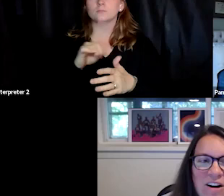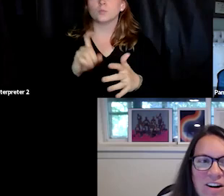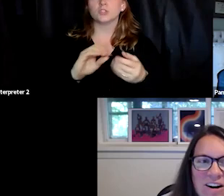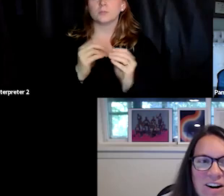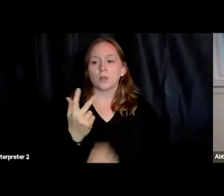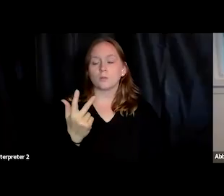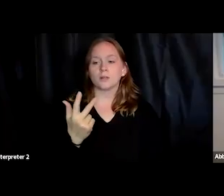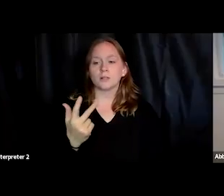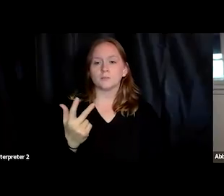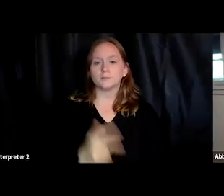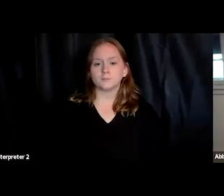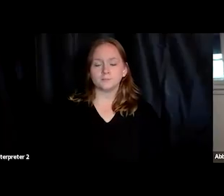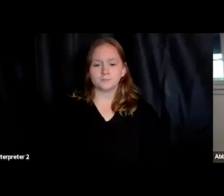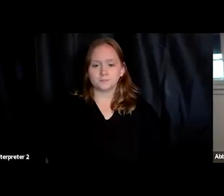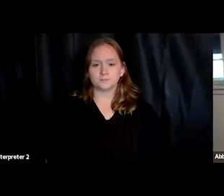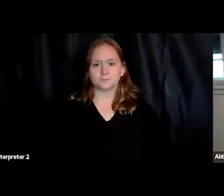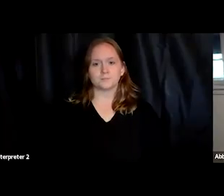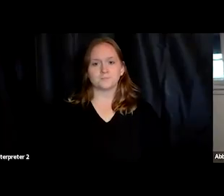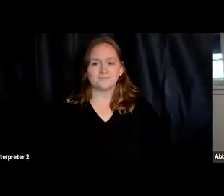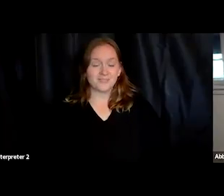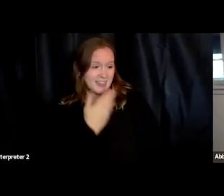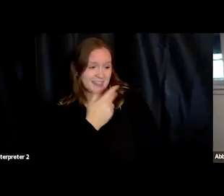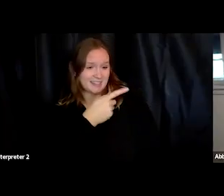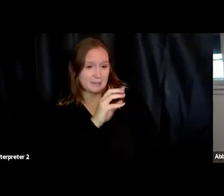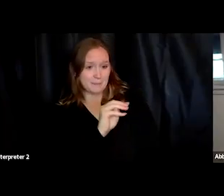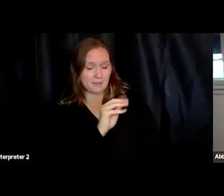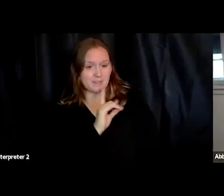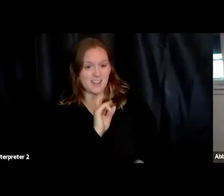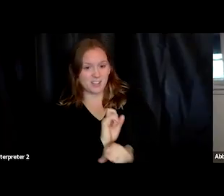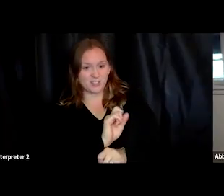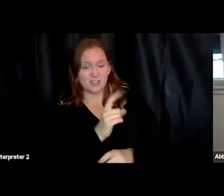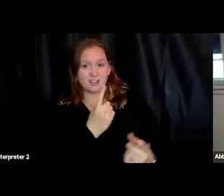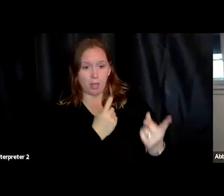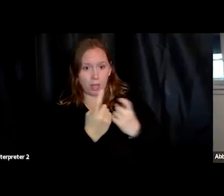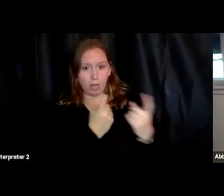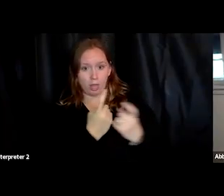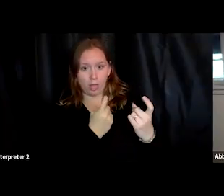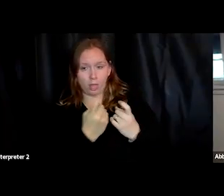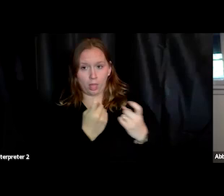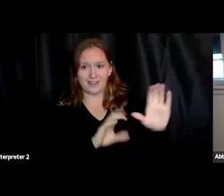All right, thanks Pam. So we've actually been getting a lot of questions in the chat about this very question.